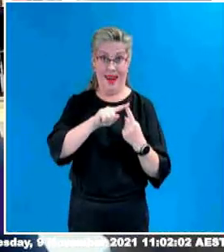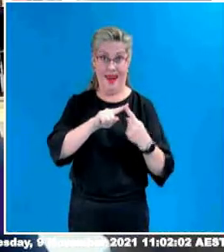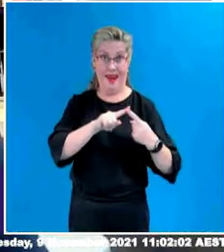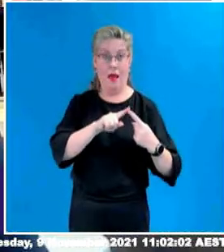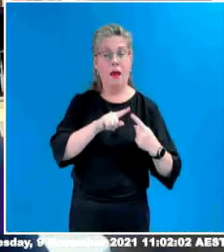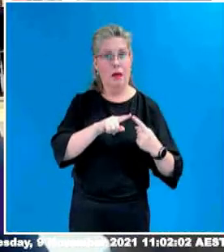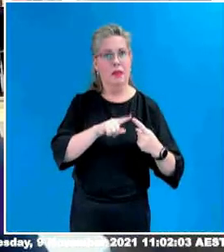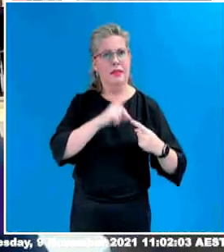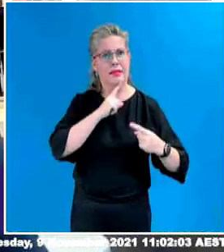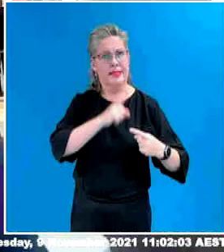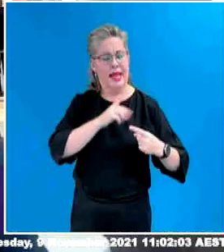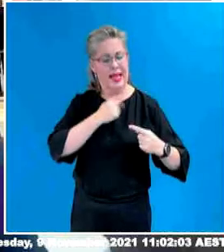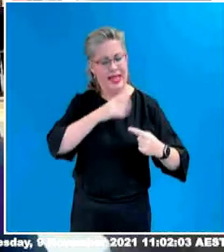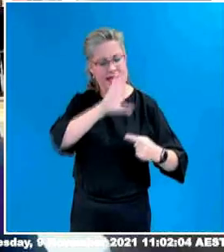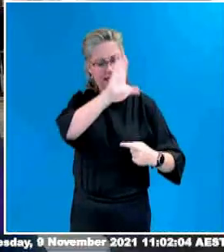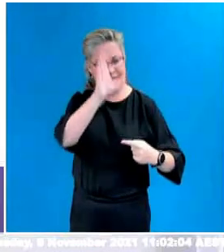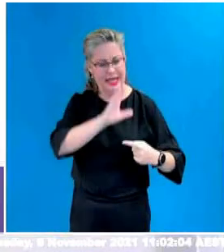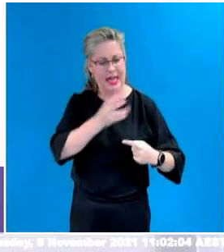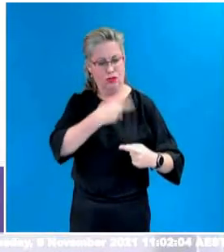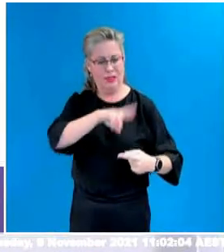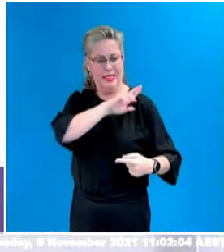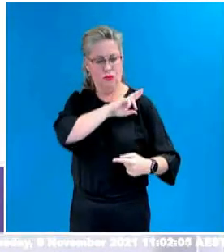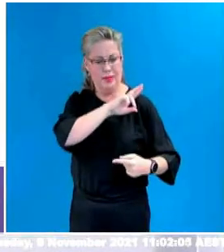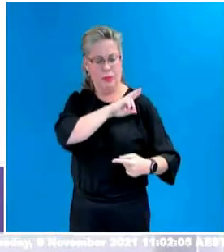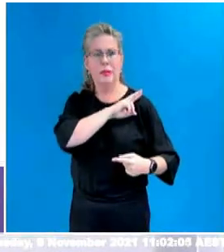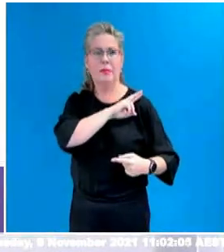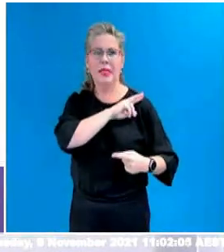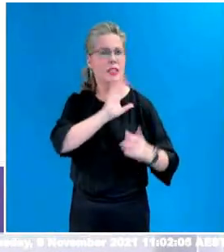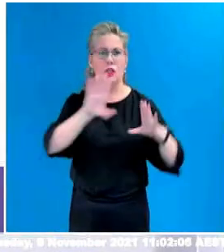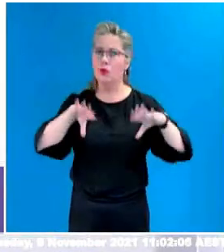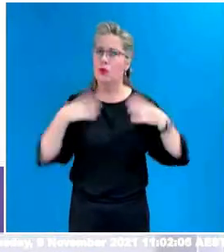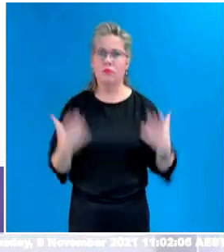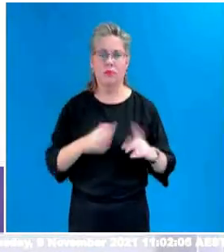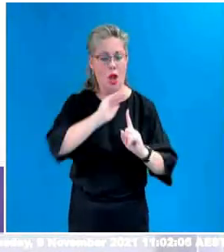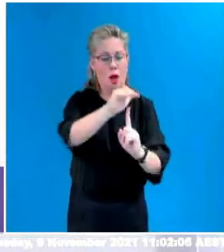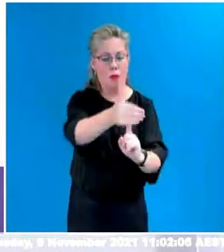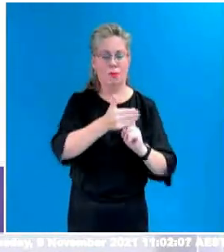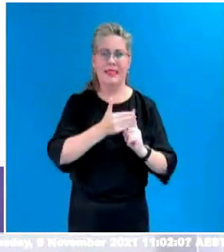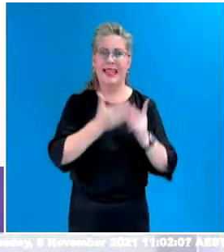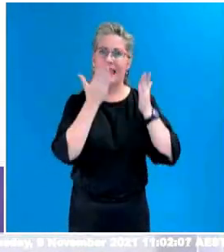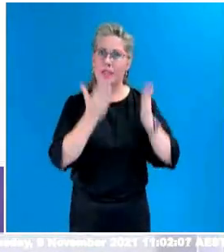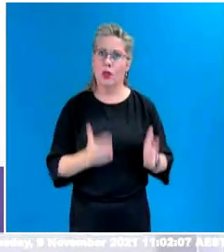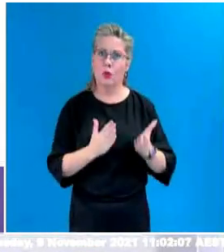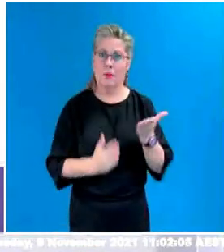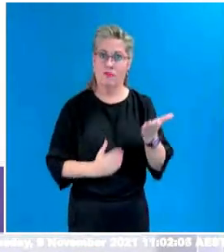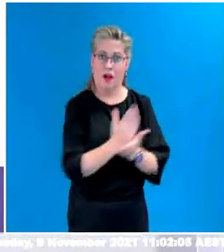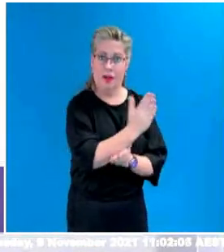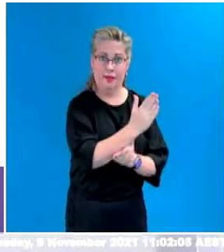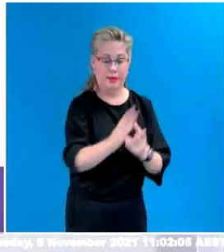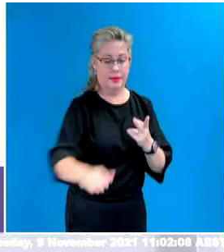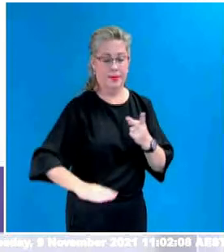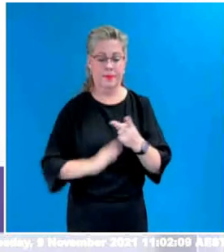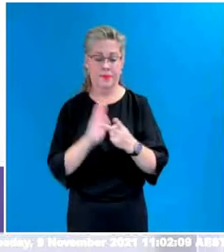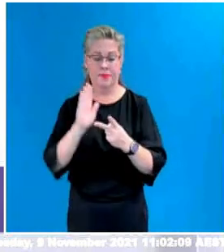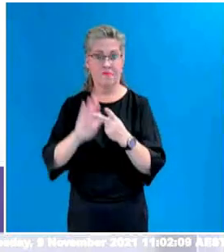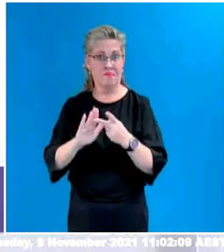to protect human rights; the second pillar is that businesses have responsibility